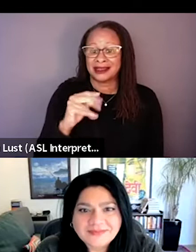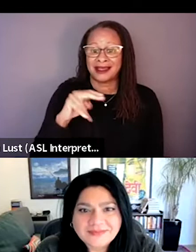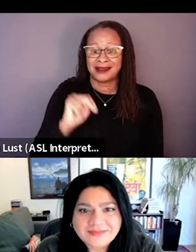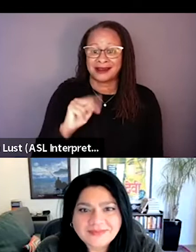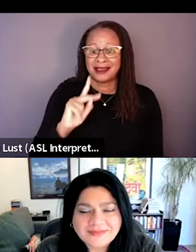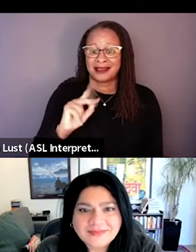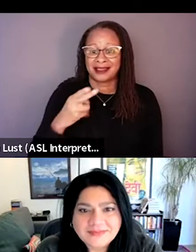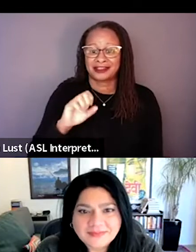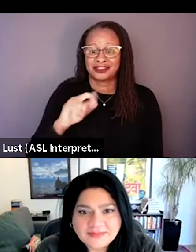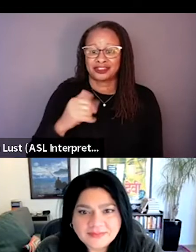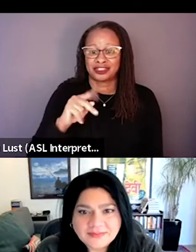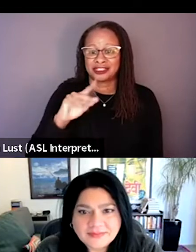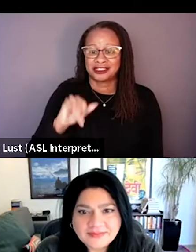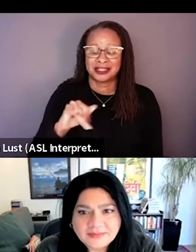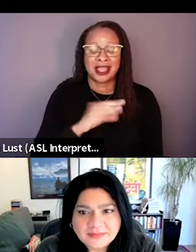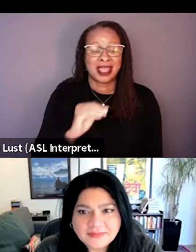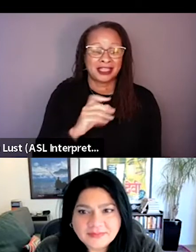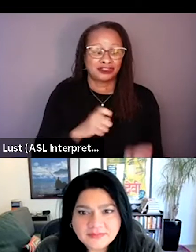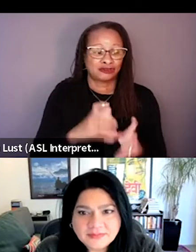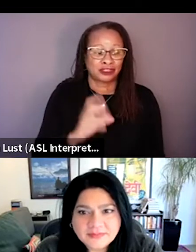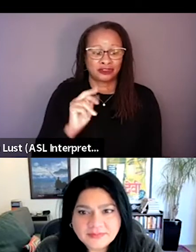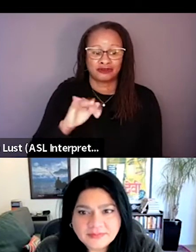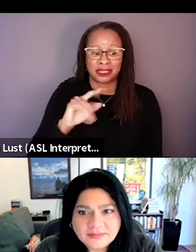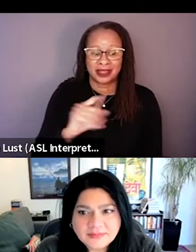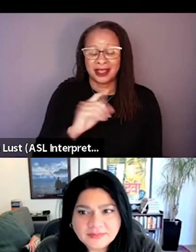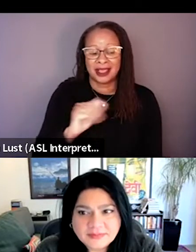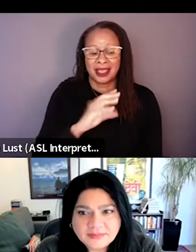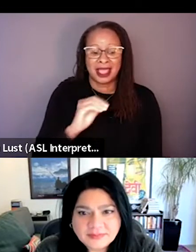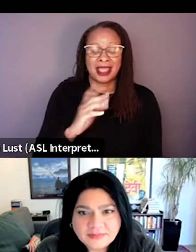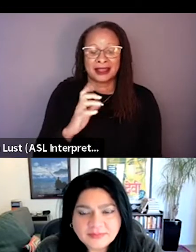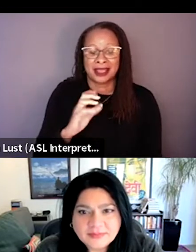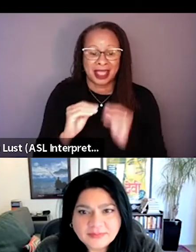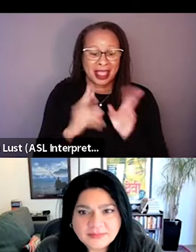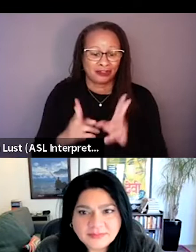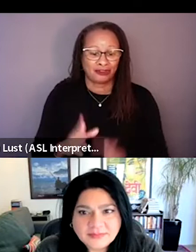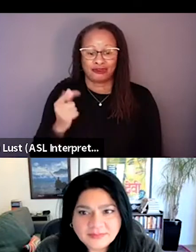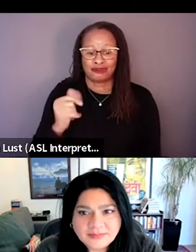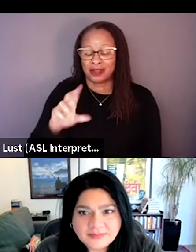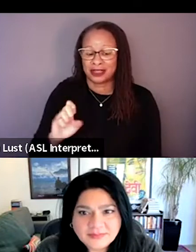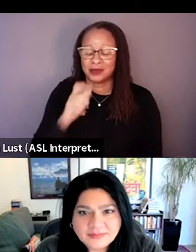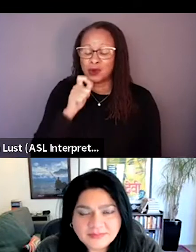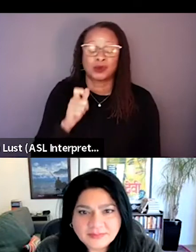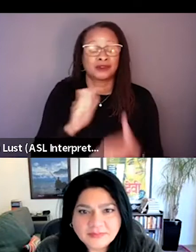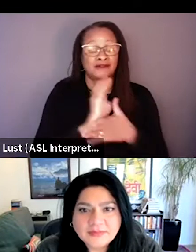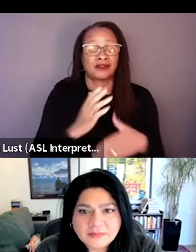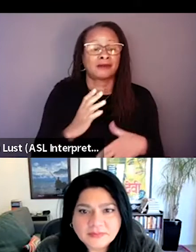and director Rita Baghdadi, and editor Grace Zahrah, who's filmed "Sirens" premiered at the Sundance Film Festival earlier this year.